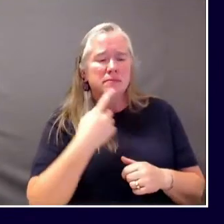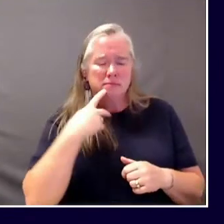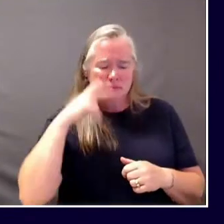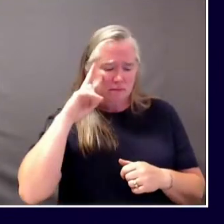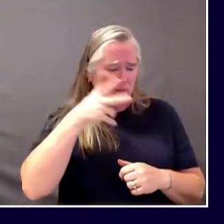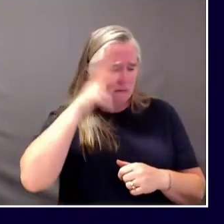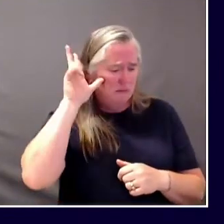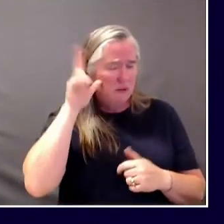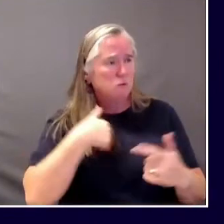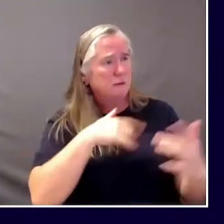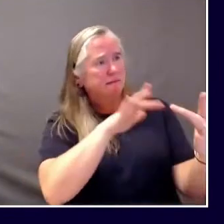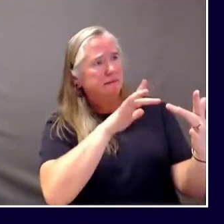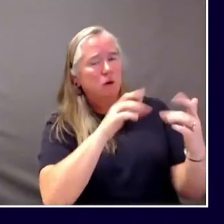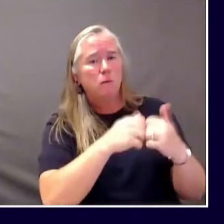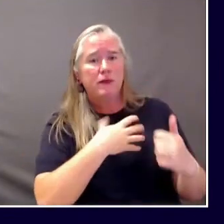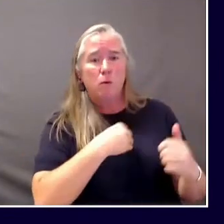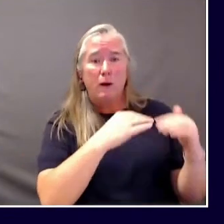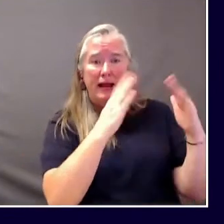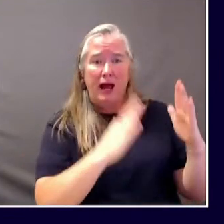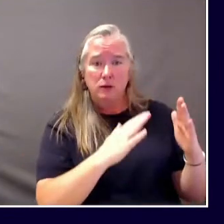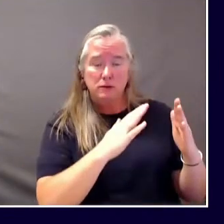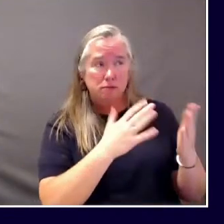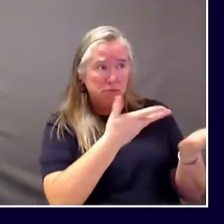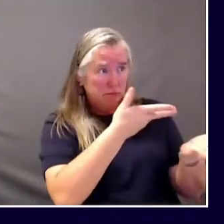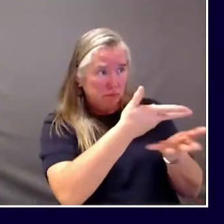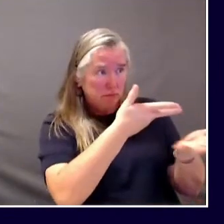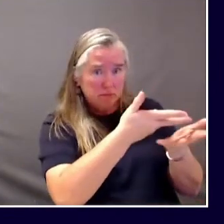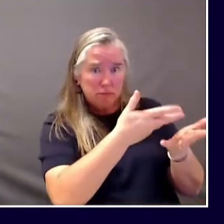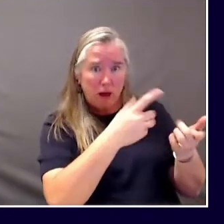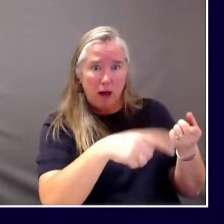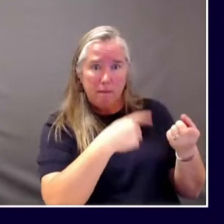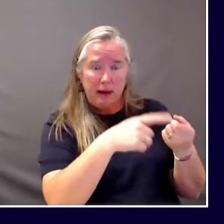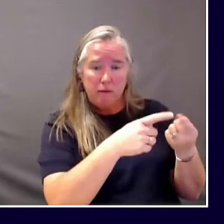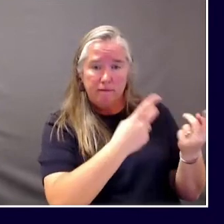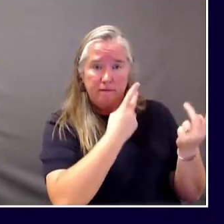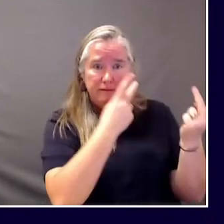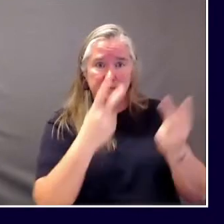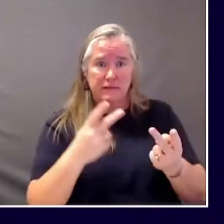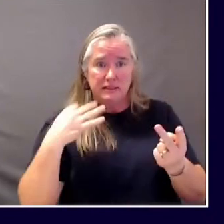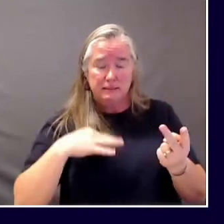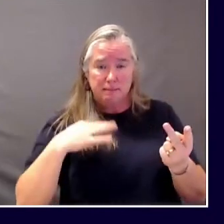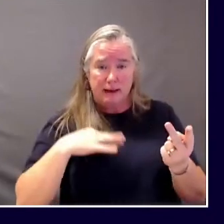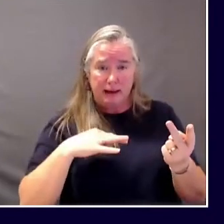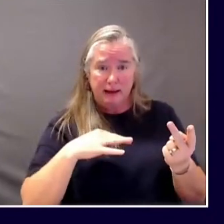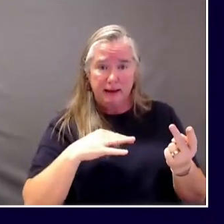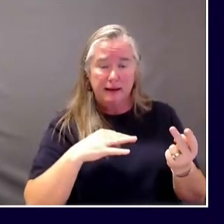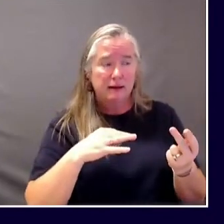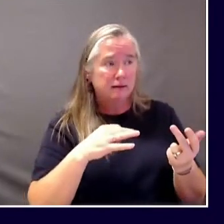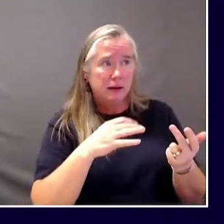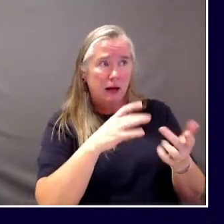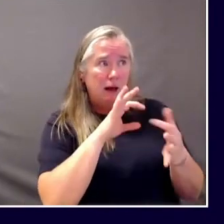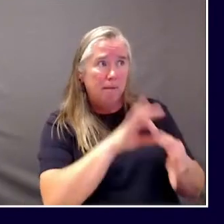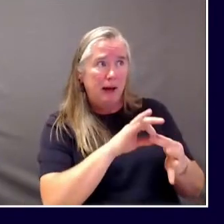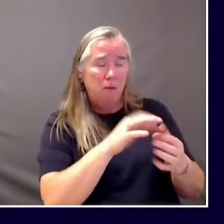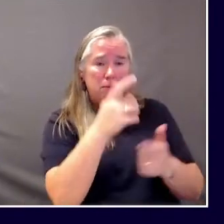they would like to converse and